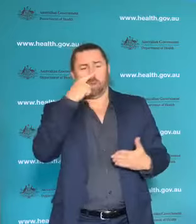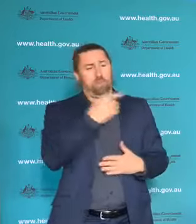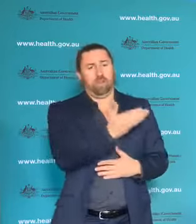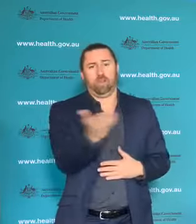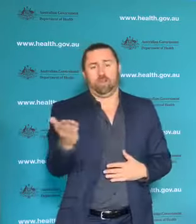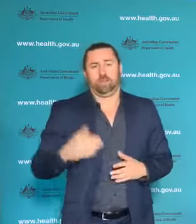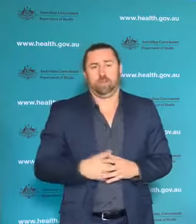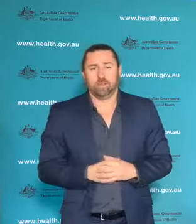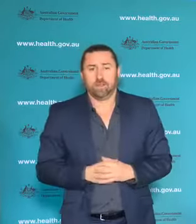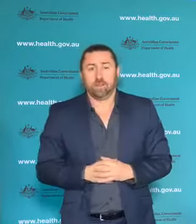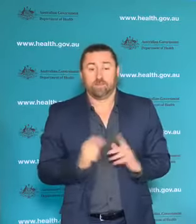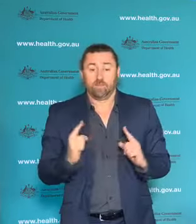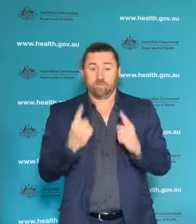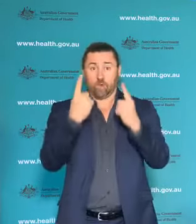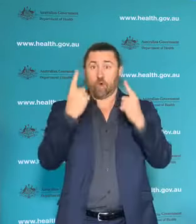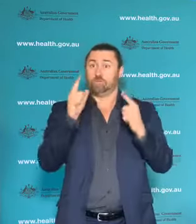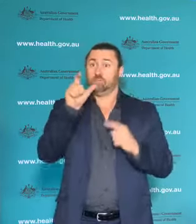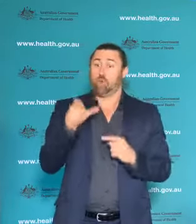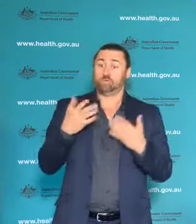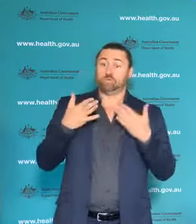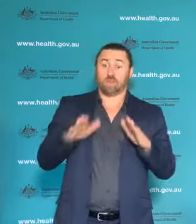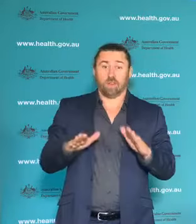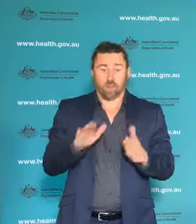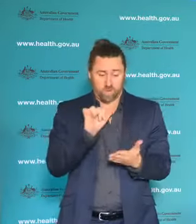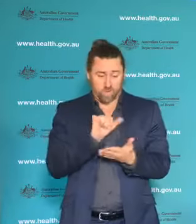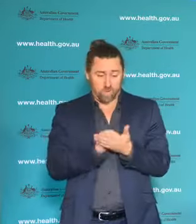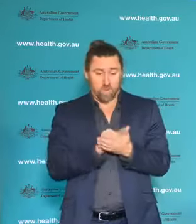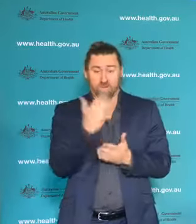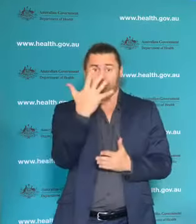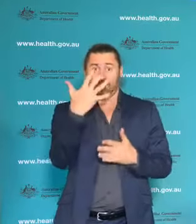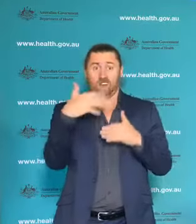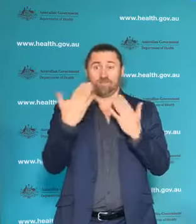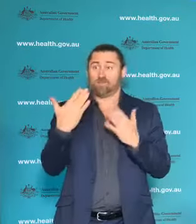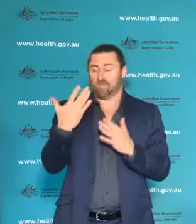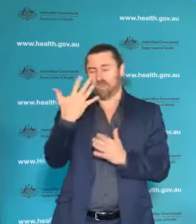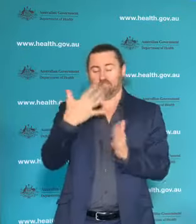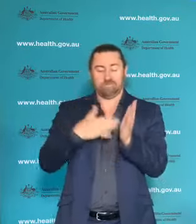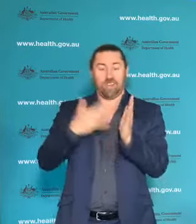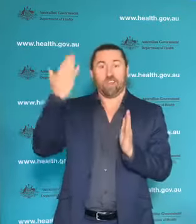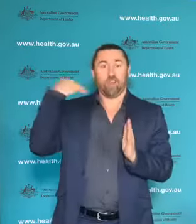was exactly five months ago on March the 1st with the death of Mr